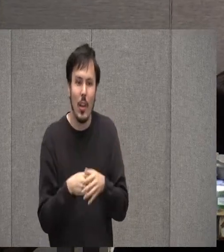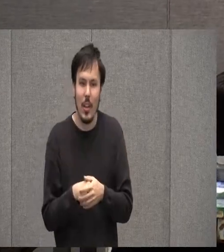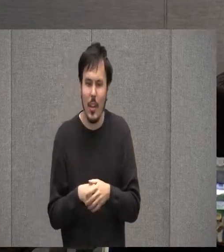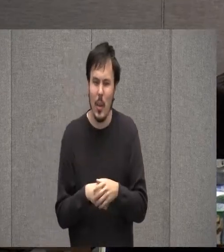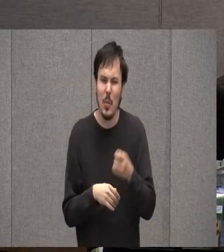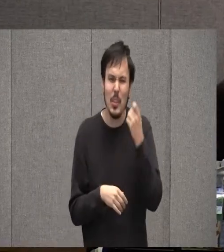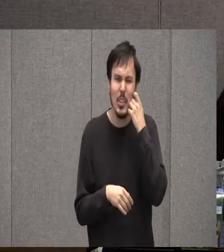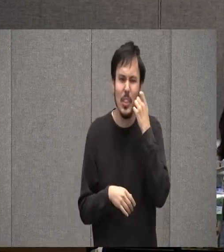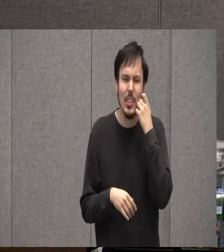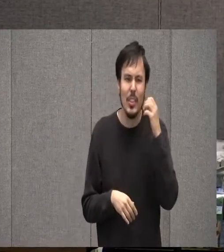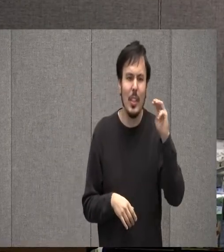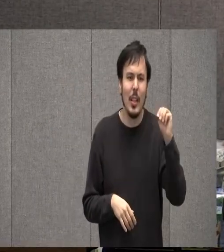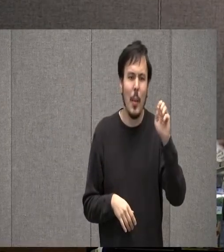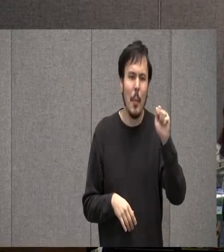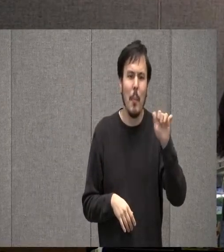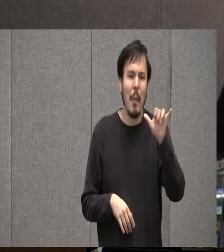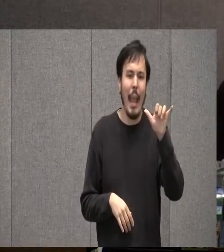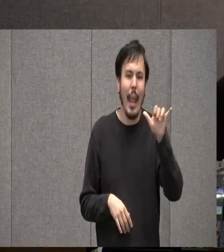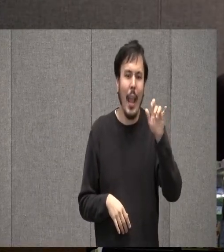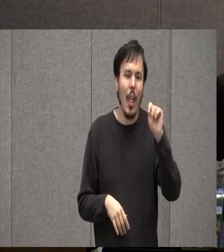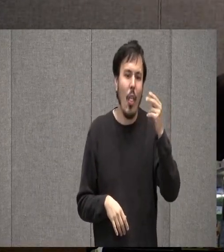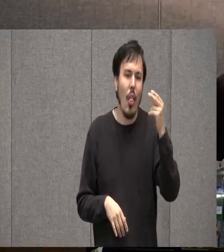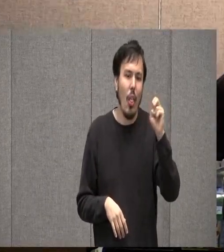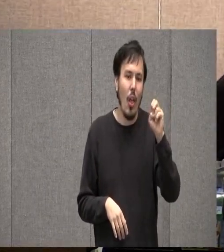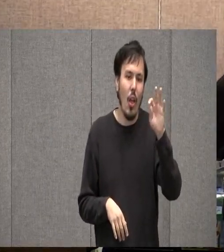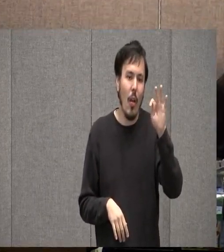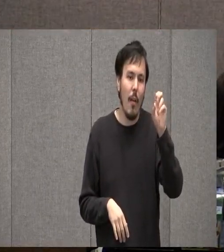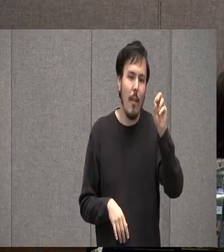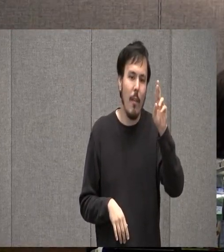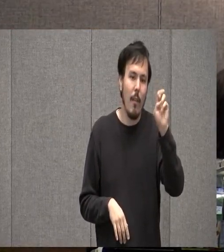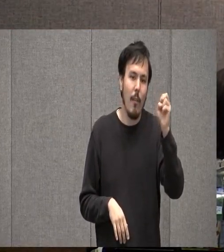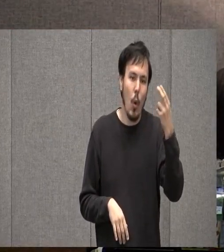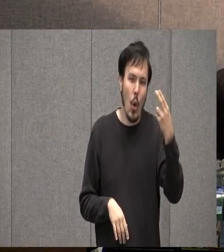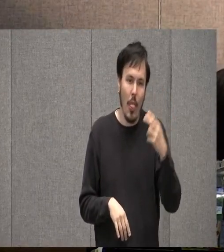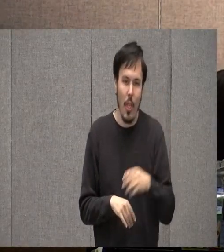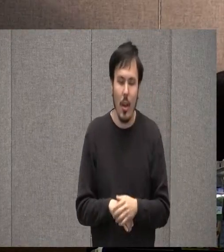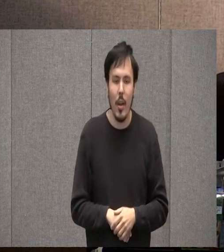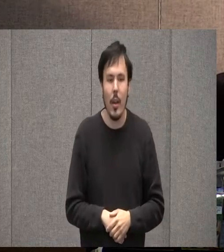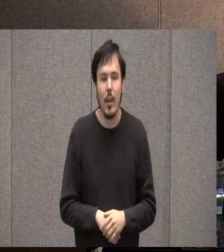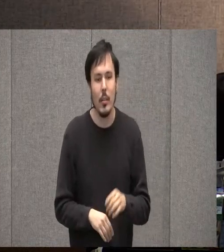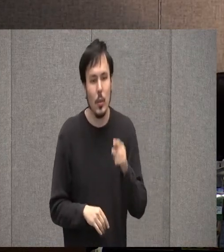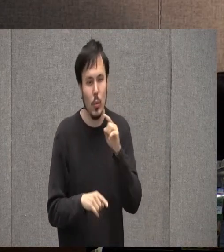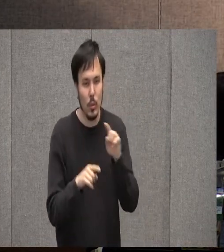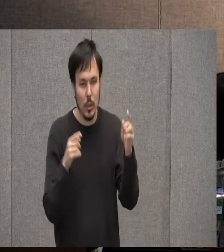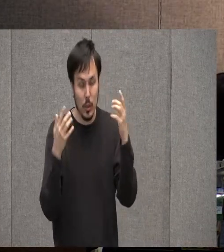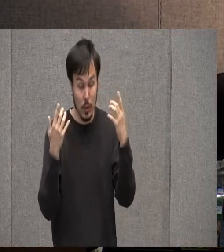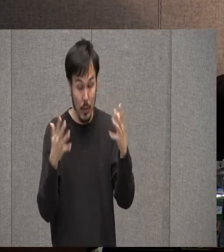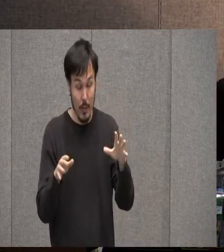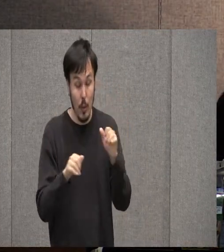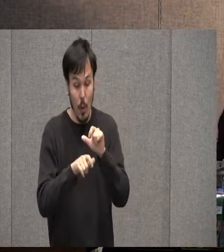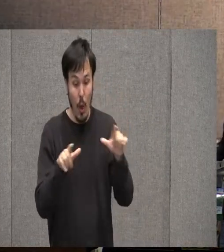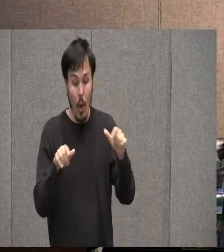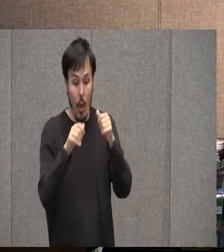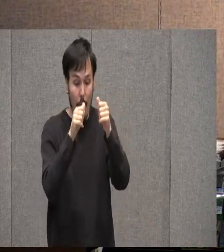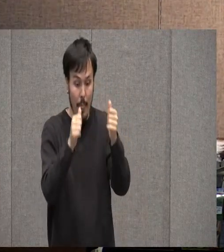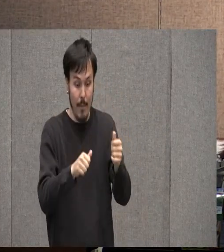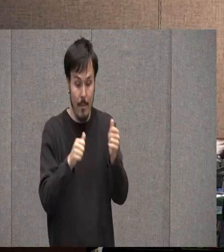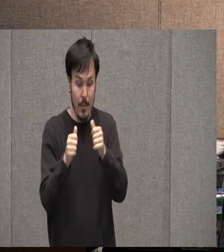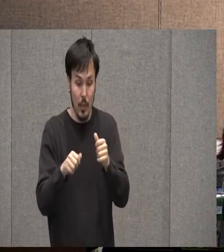[Ms Potter] That's right. So when you're finished and you have all of the figurines that you want on your paper arranged on your paper,